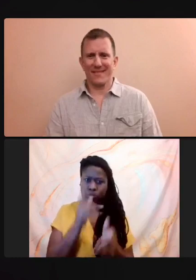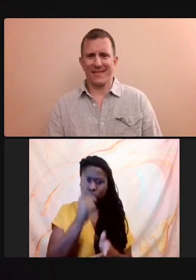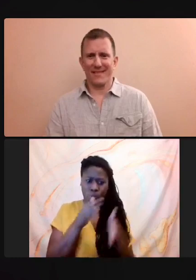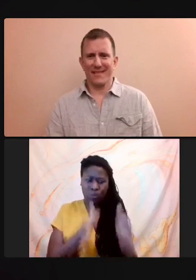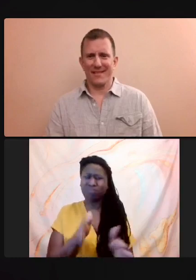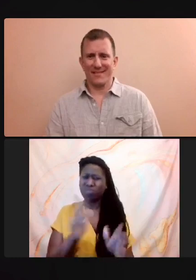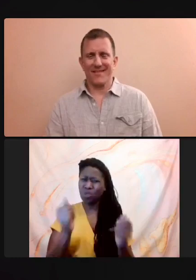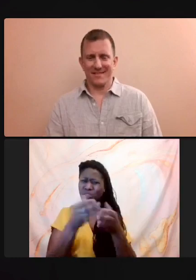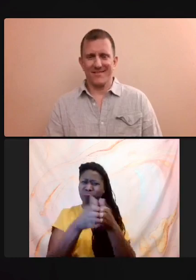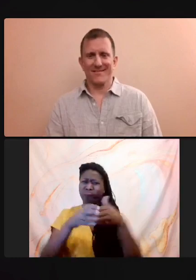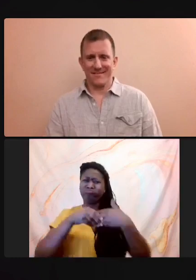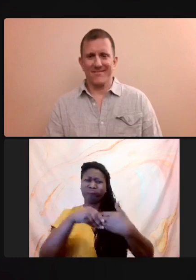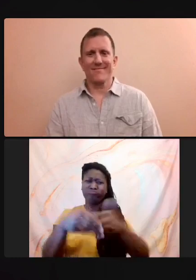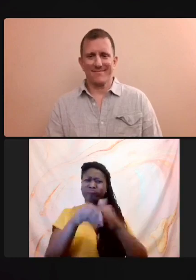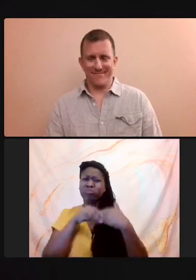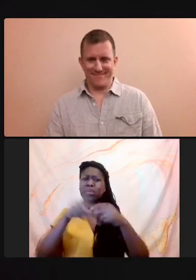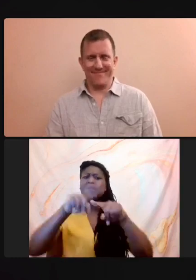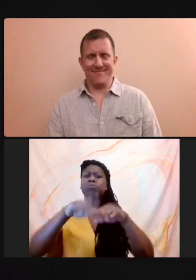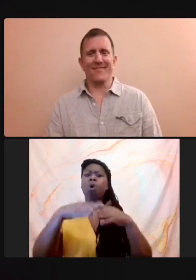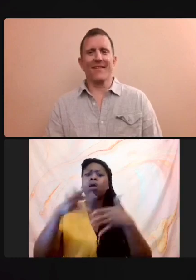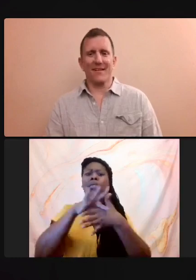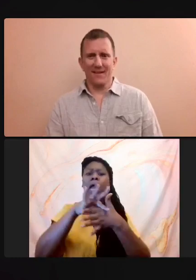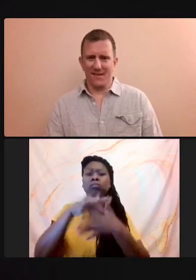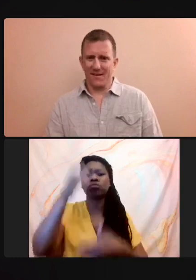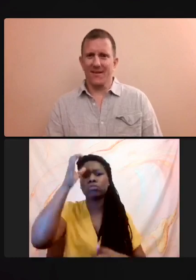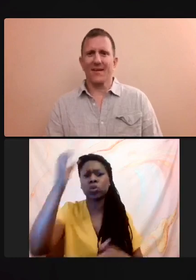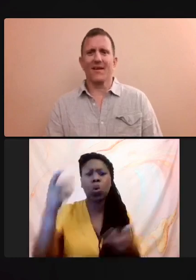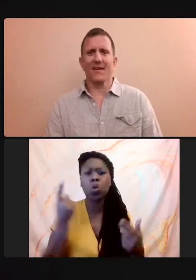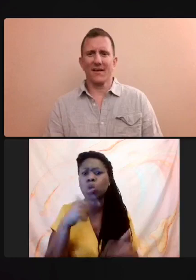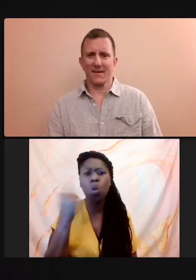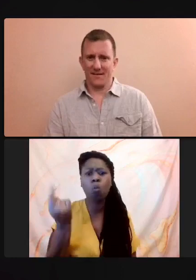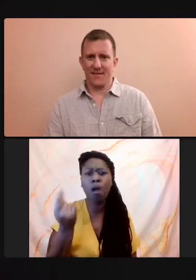in terms of how they sign, but that's not the way reality is, right?